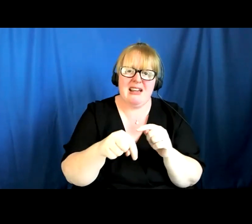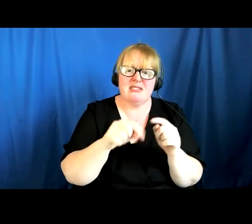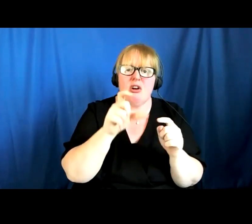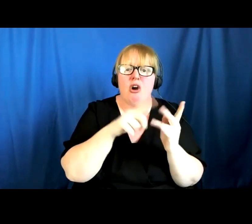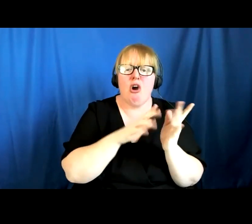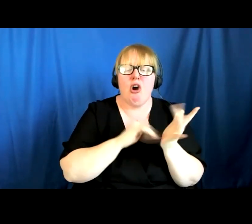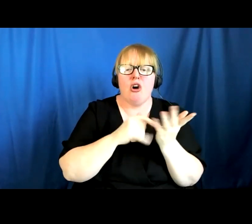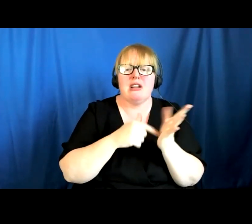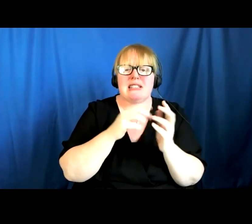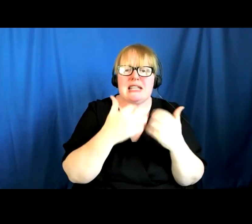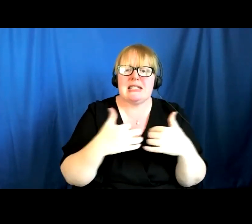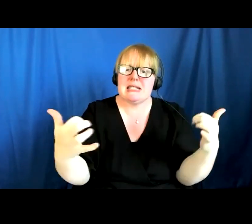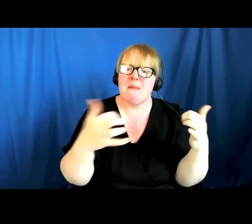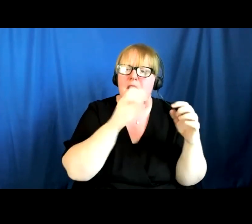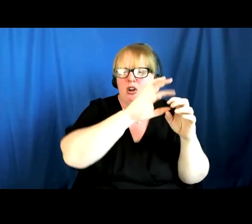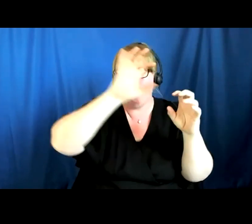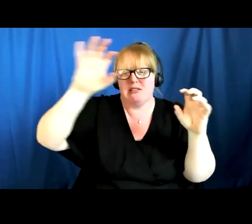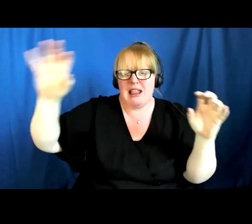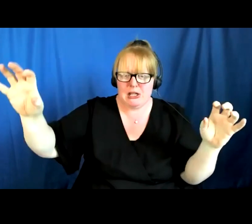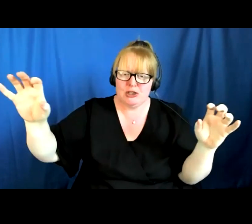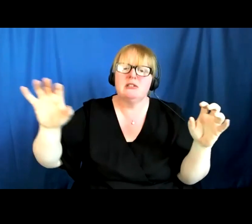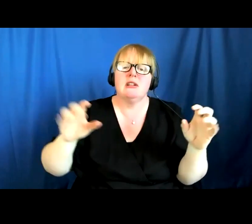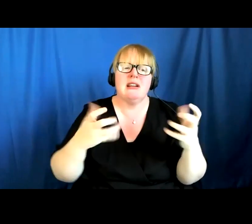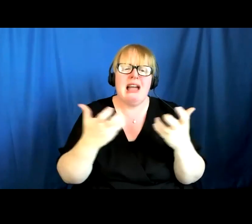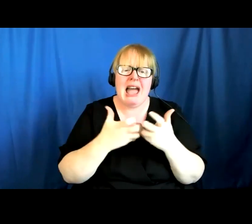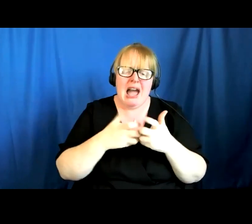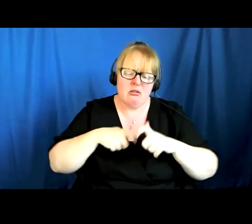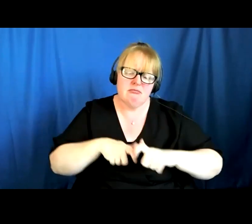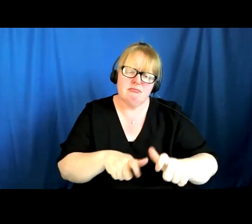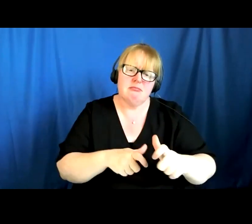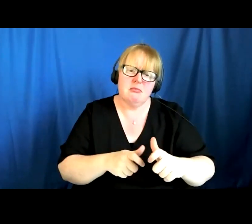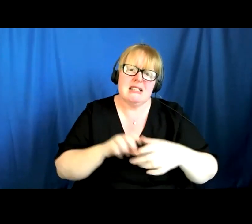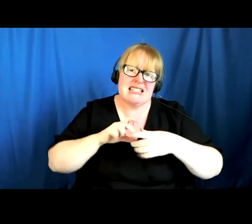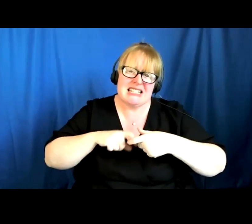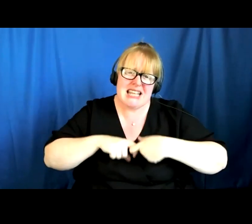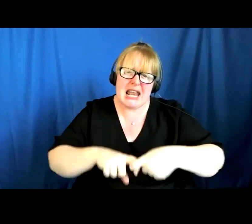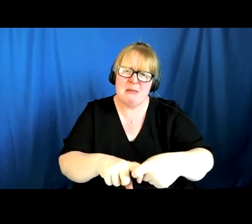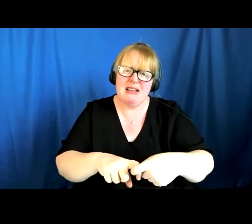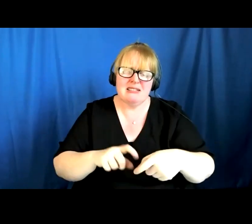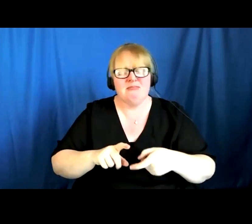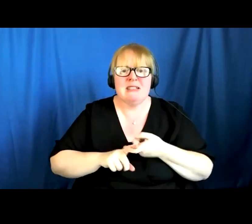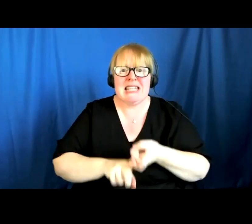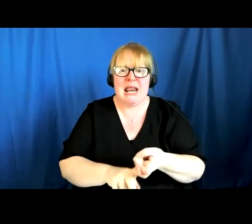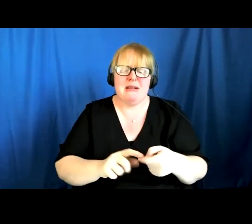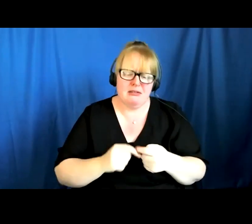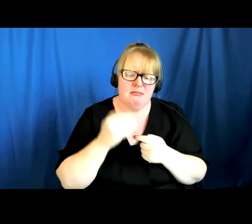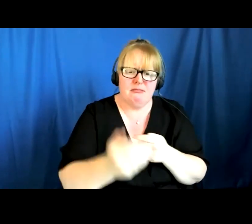How can we move beyond sustainability?’ that will ask, how does the public art community